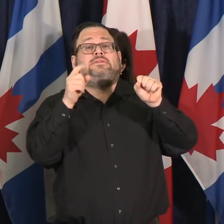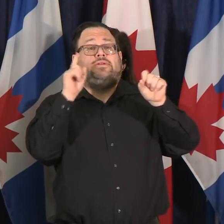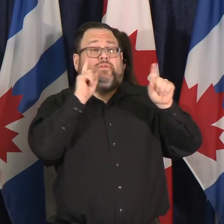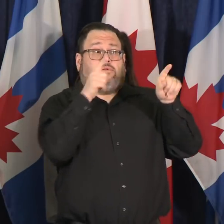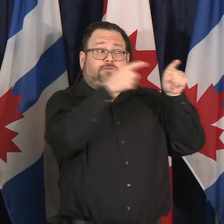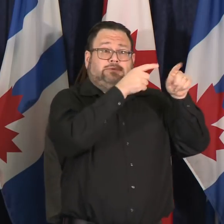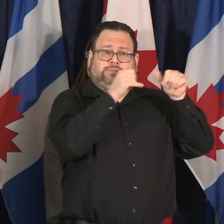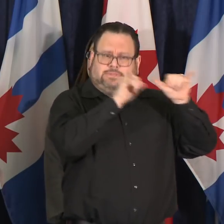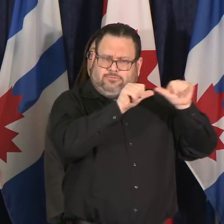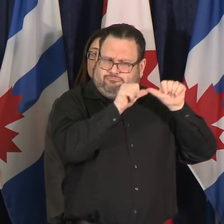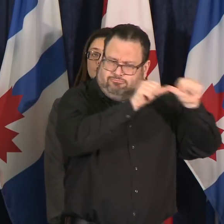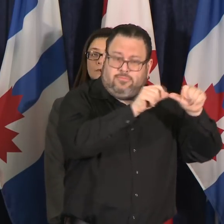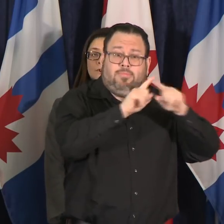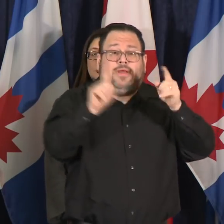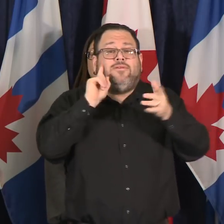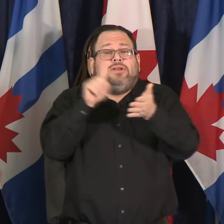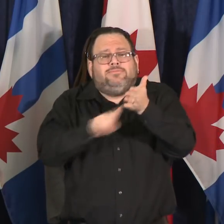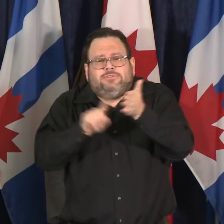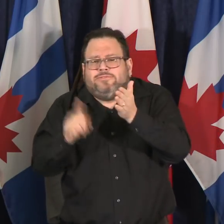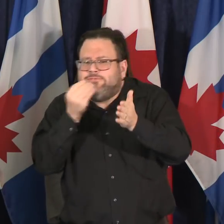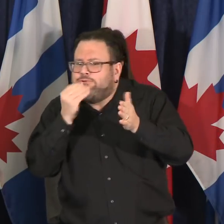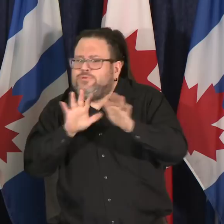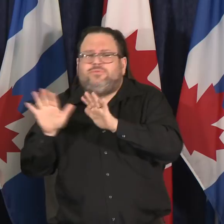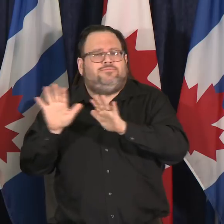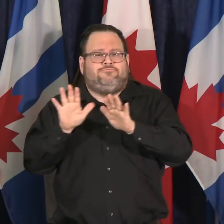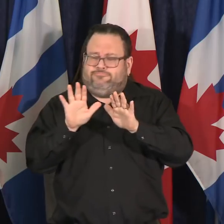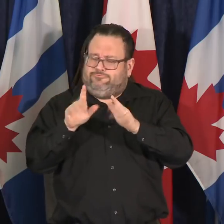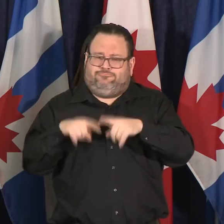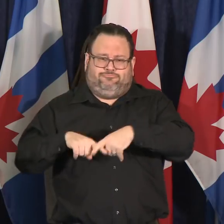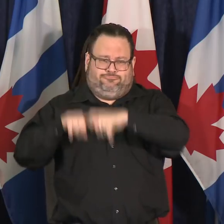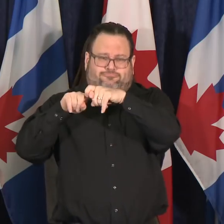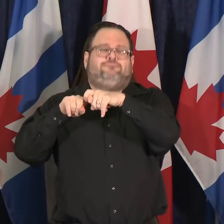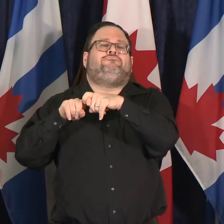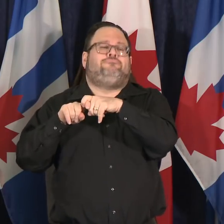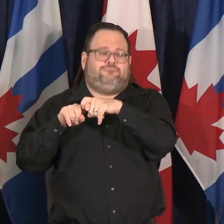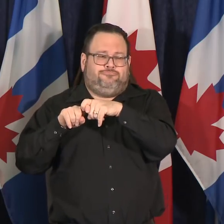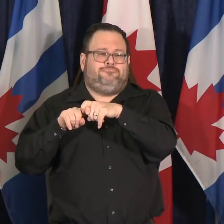3 Toronto employment and social service locations are providing critical